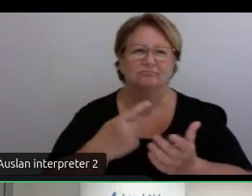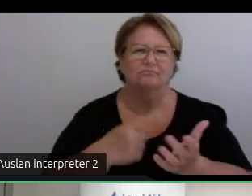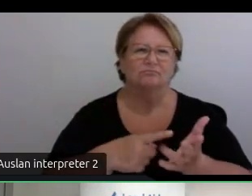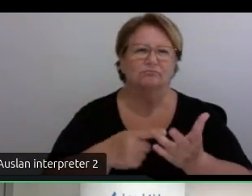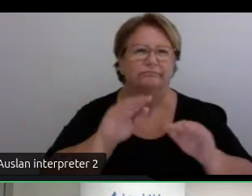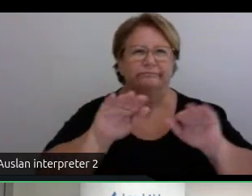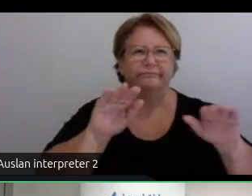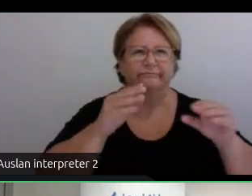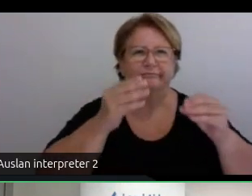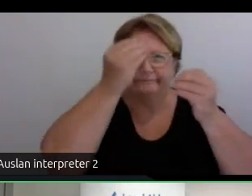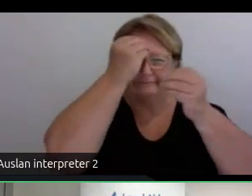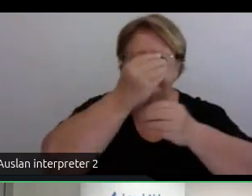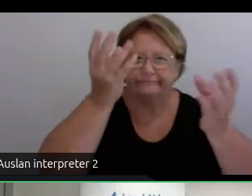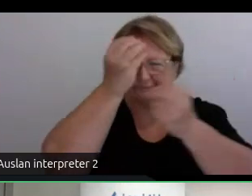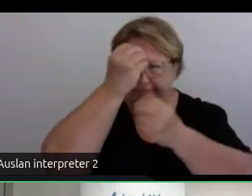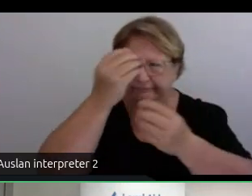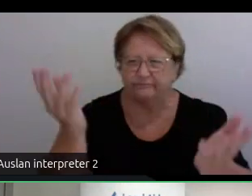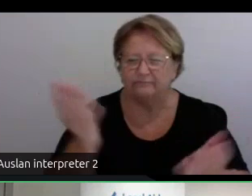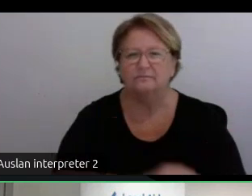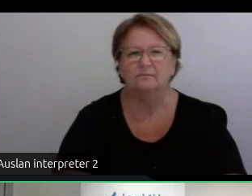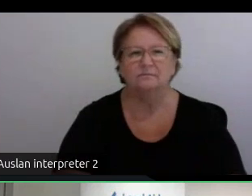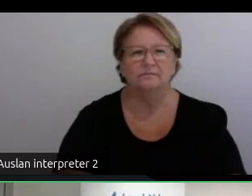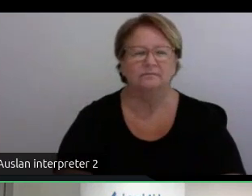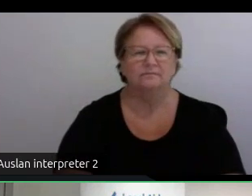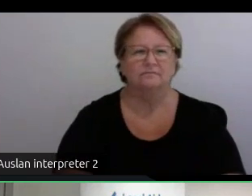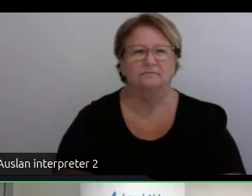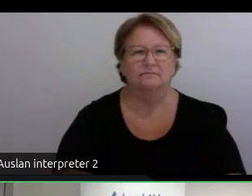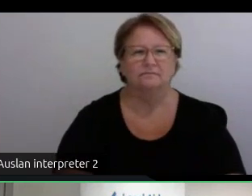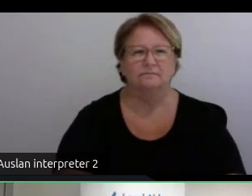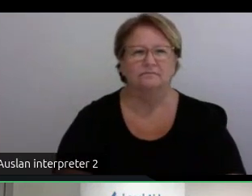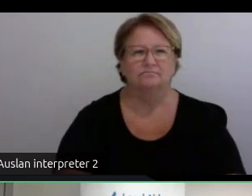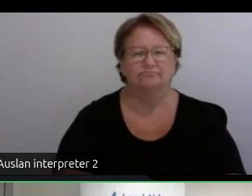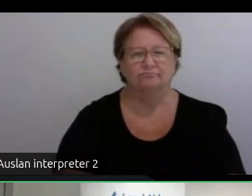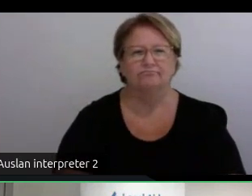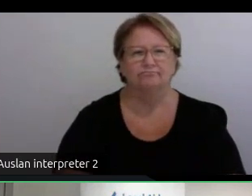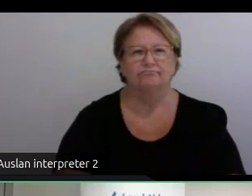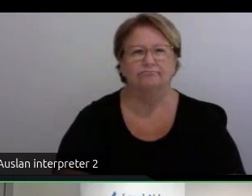to cover to reach everywhere the need for people who need help. That's certainly part of it. That's